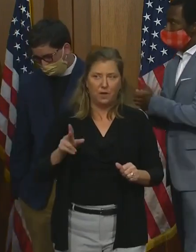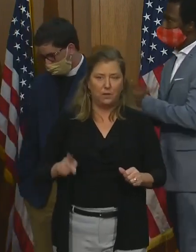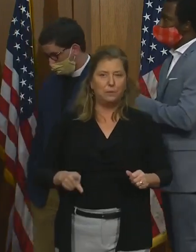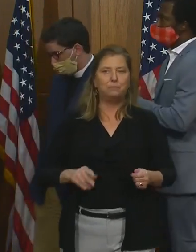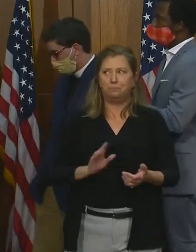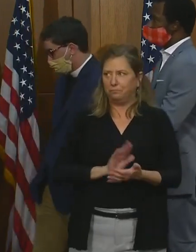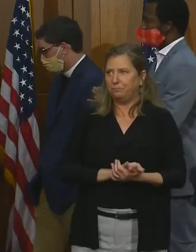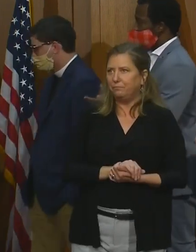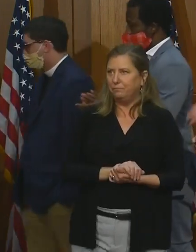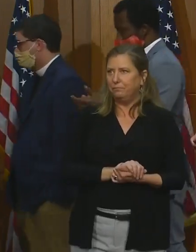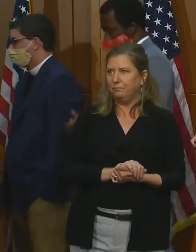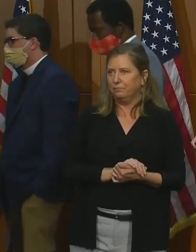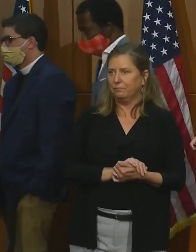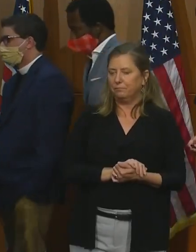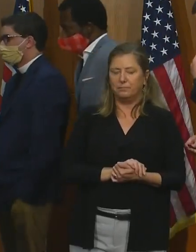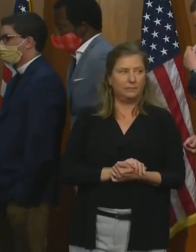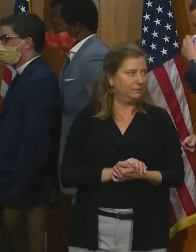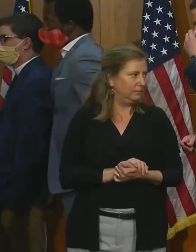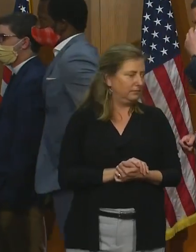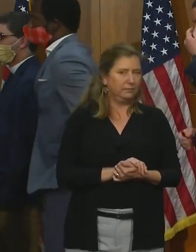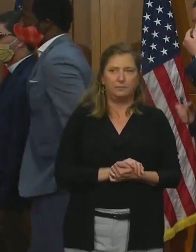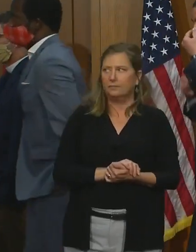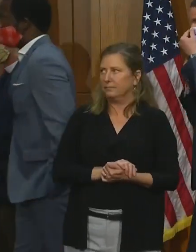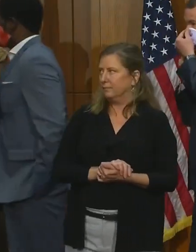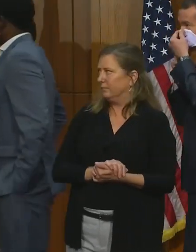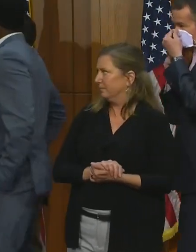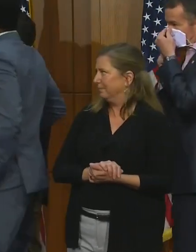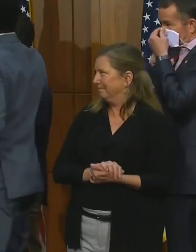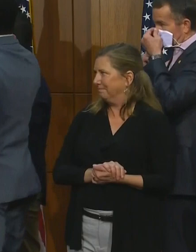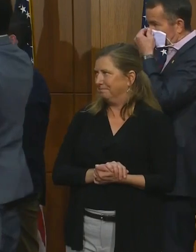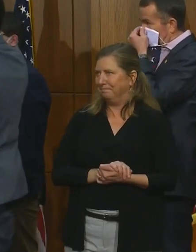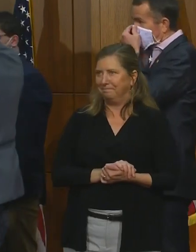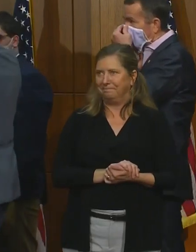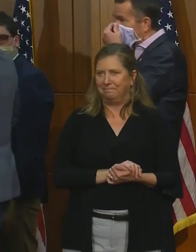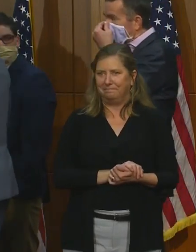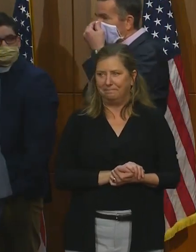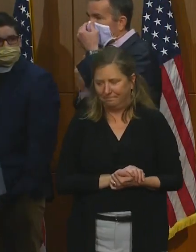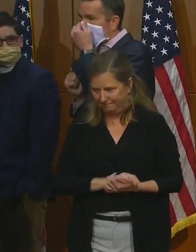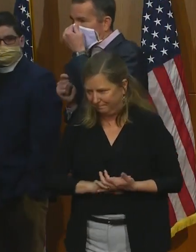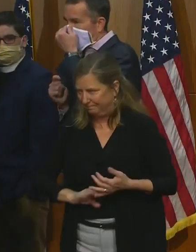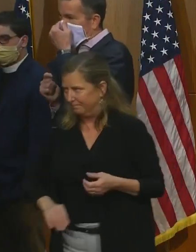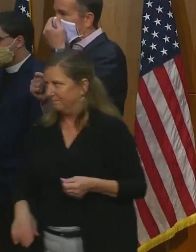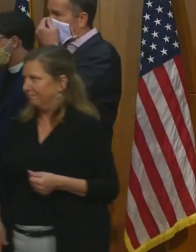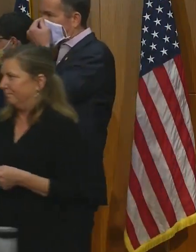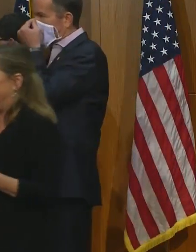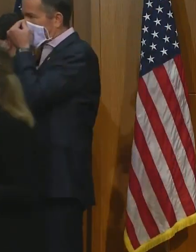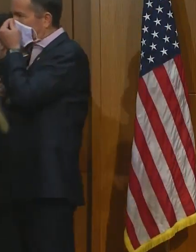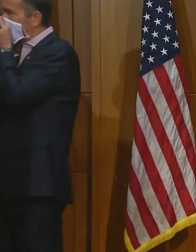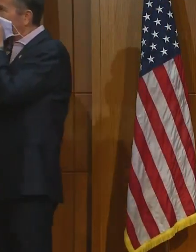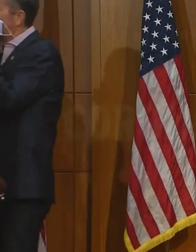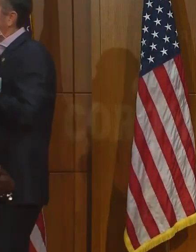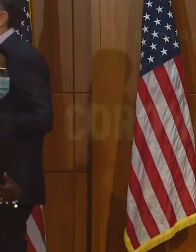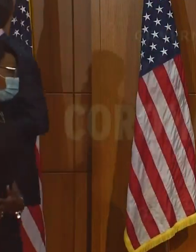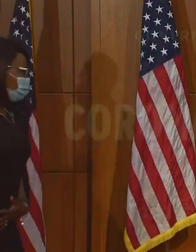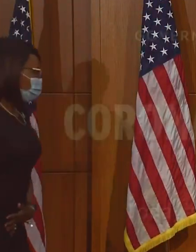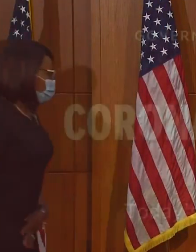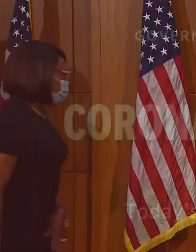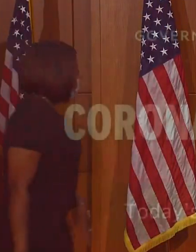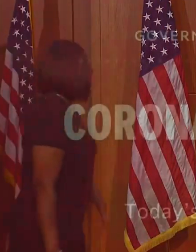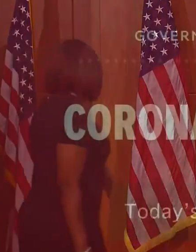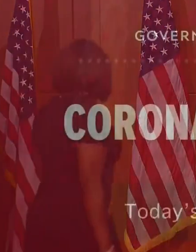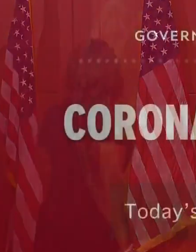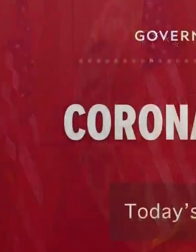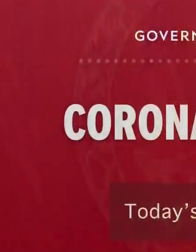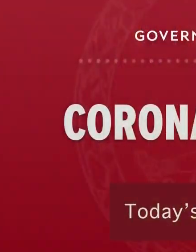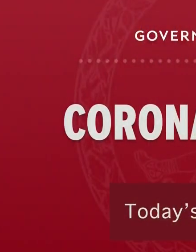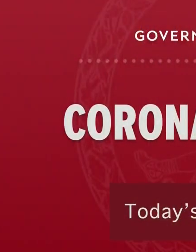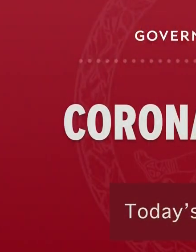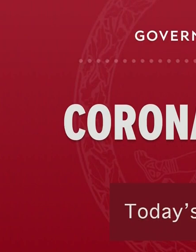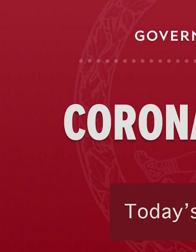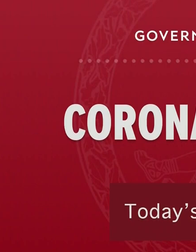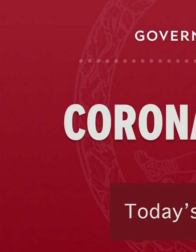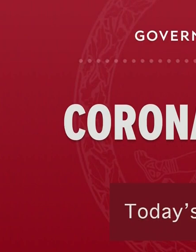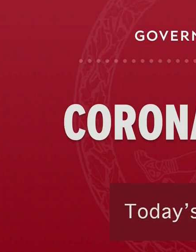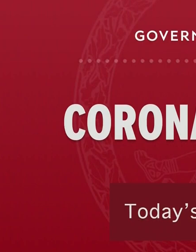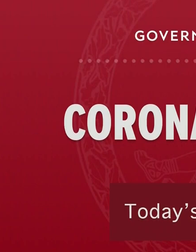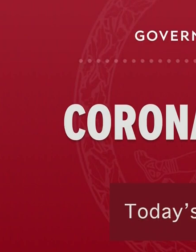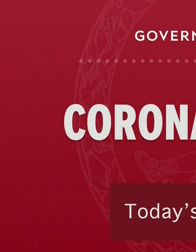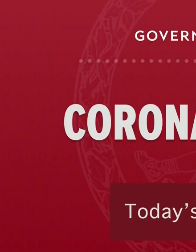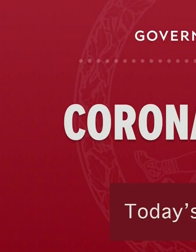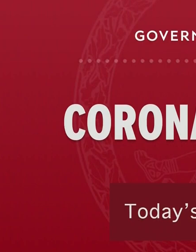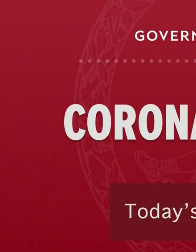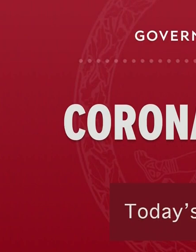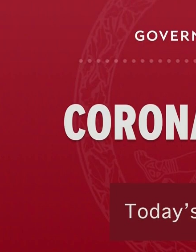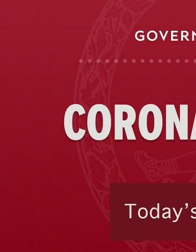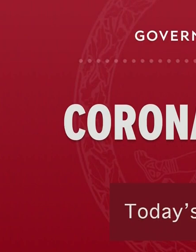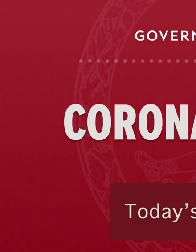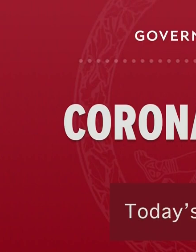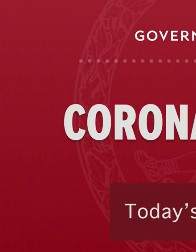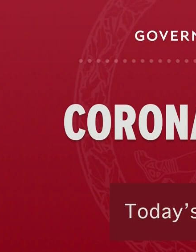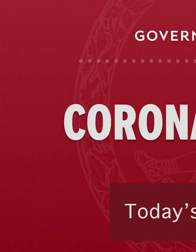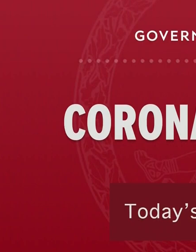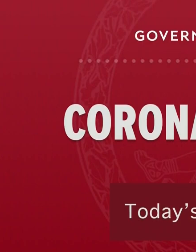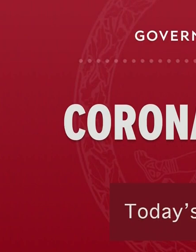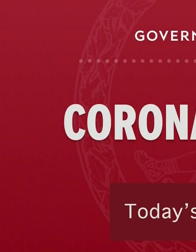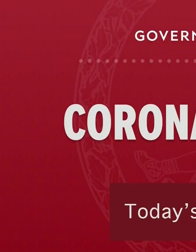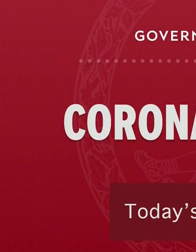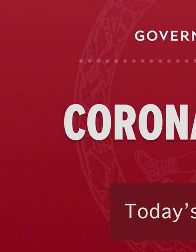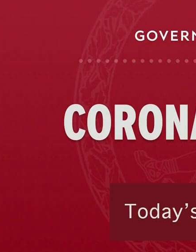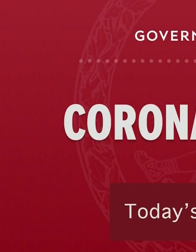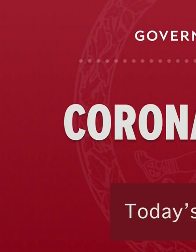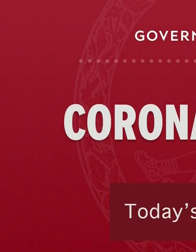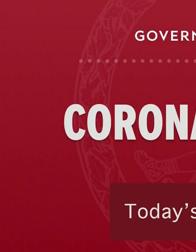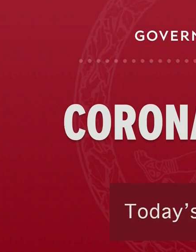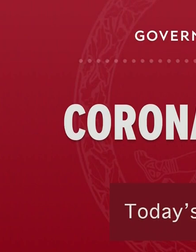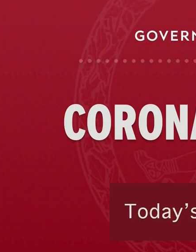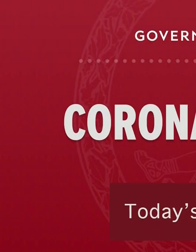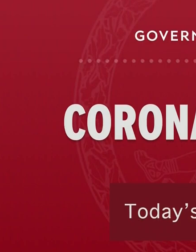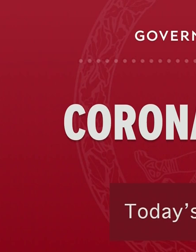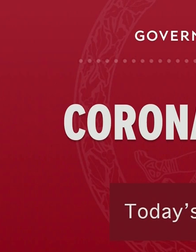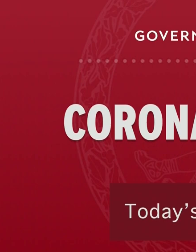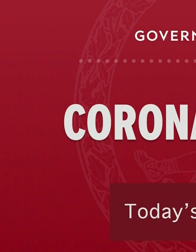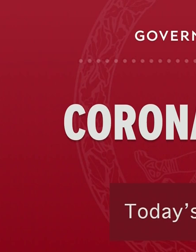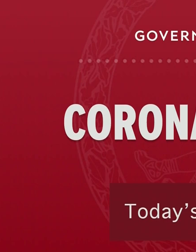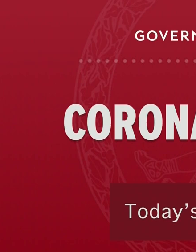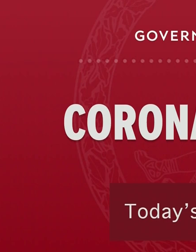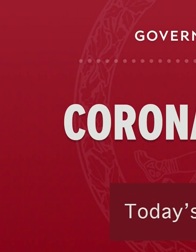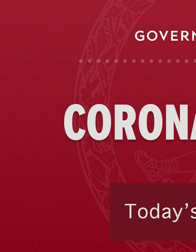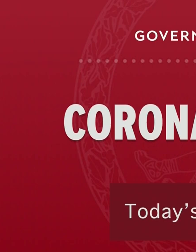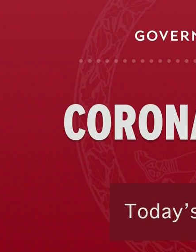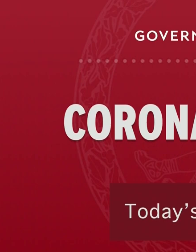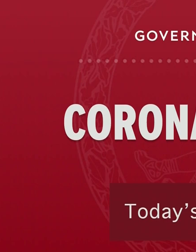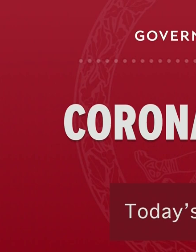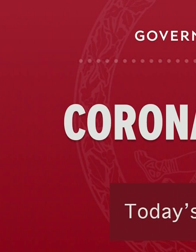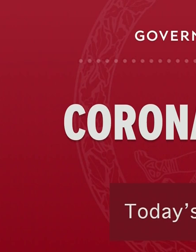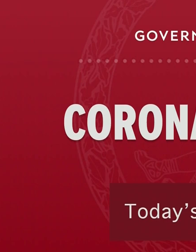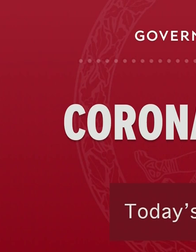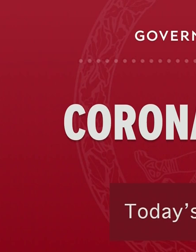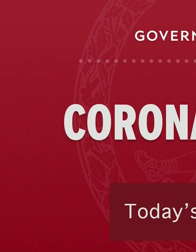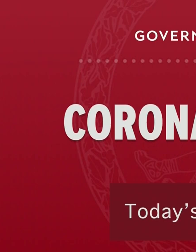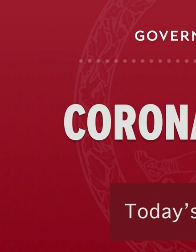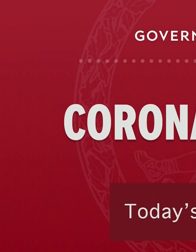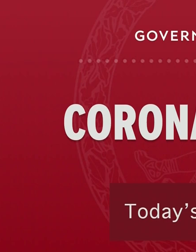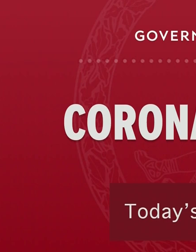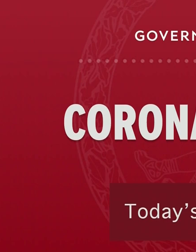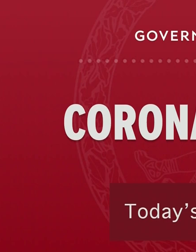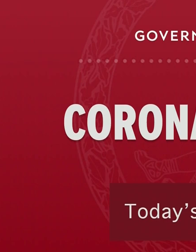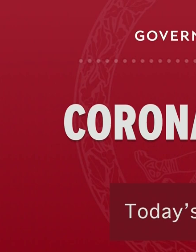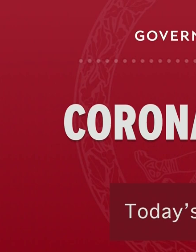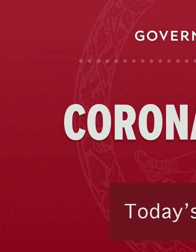FORWARD. TO SEEING YOU SOON